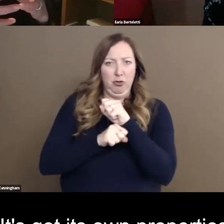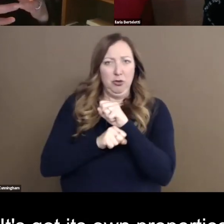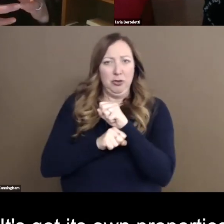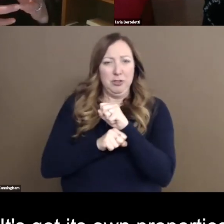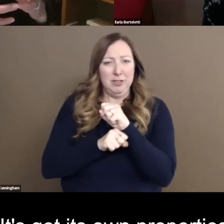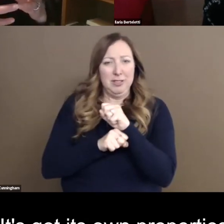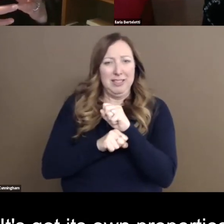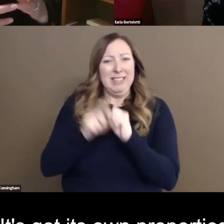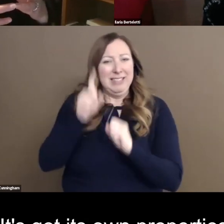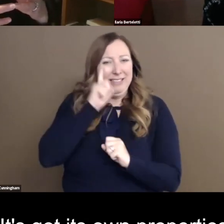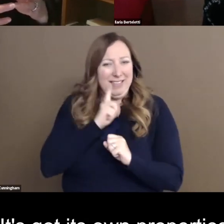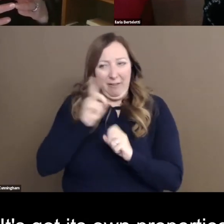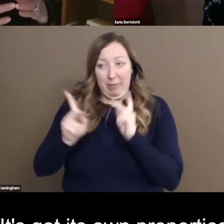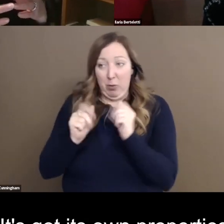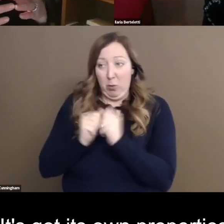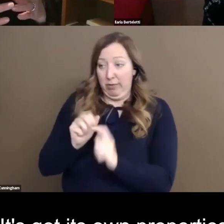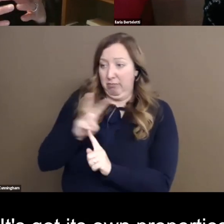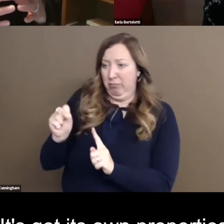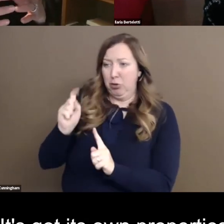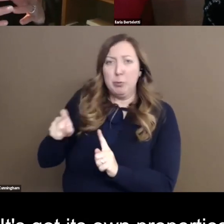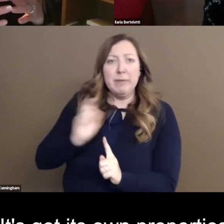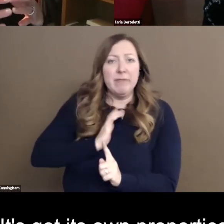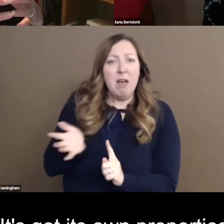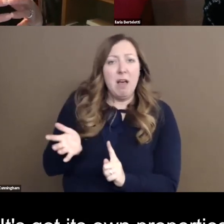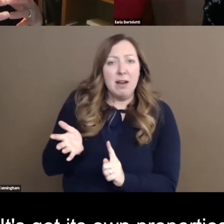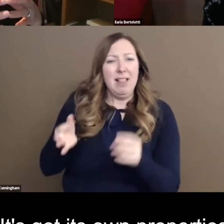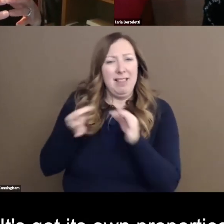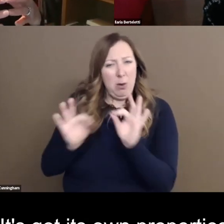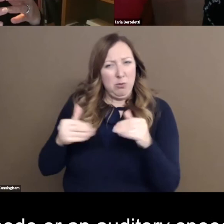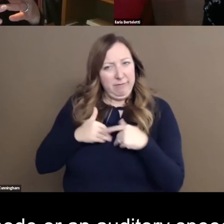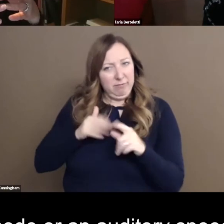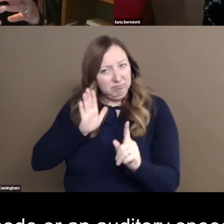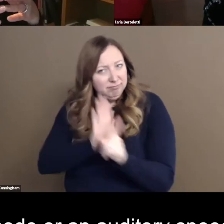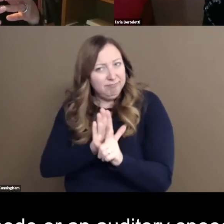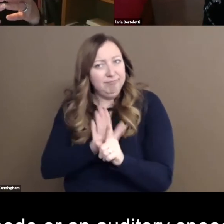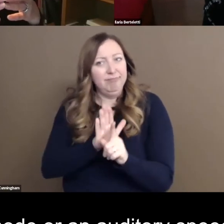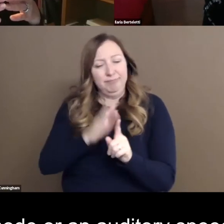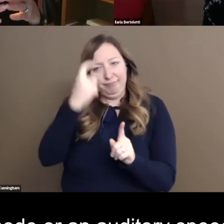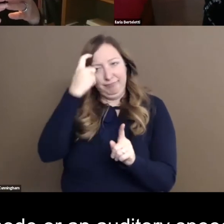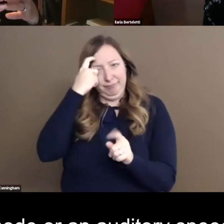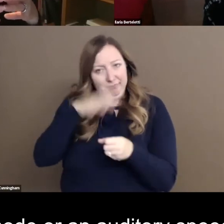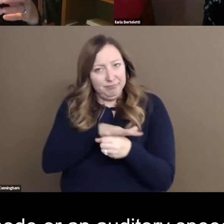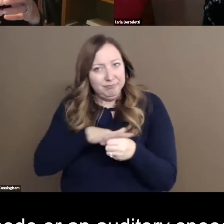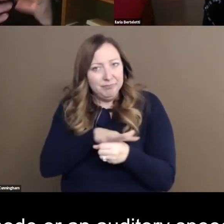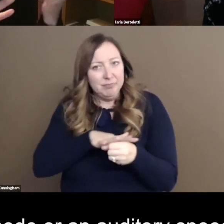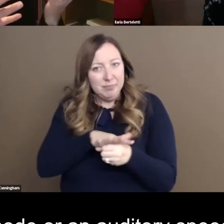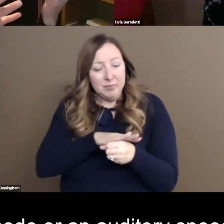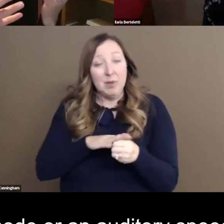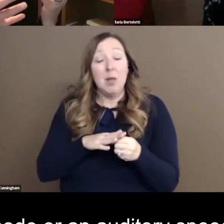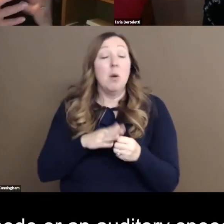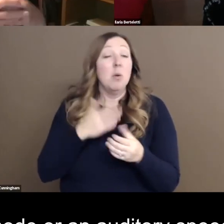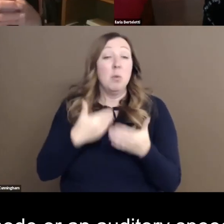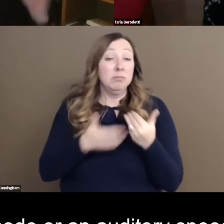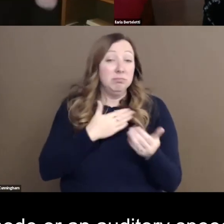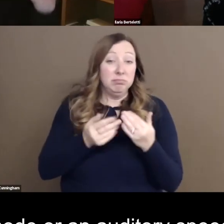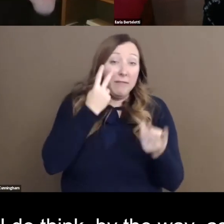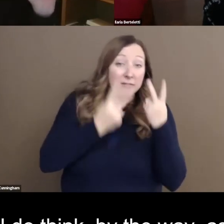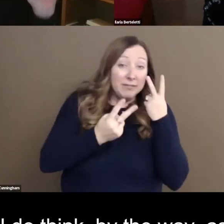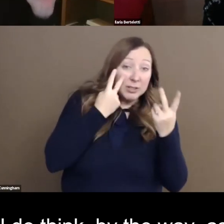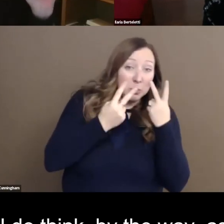own properties and whether it draws on a visual a visual manual mode or